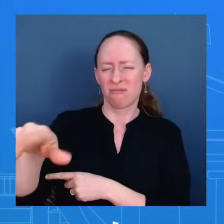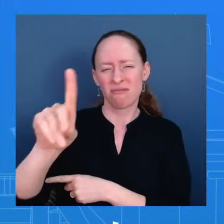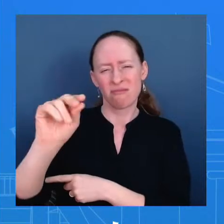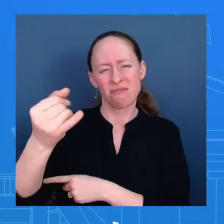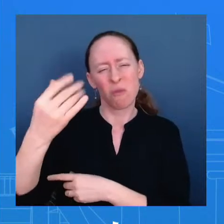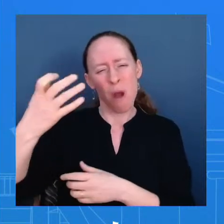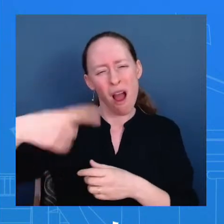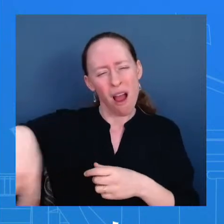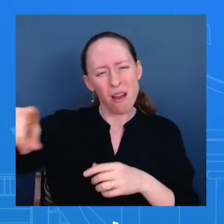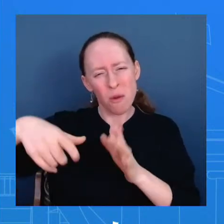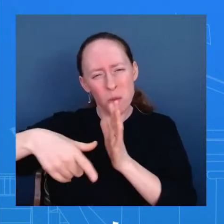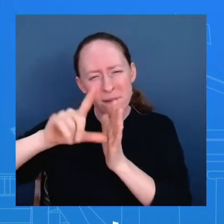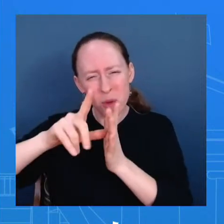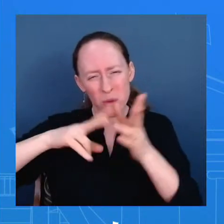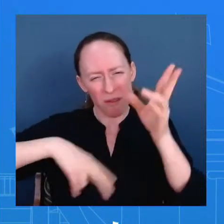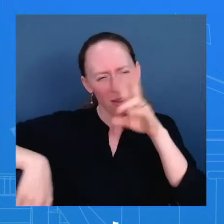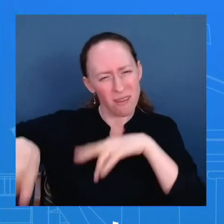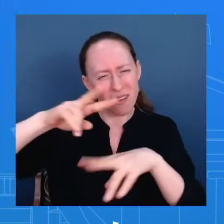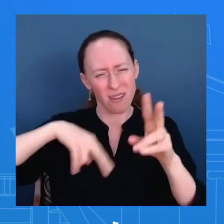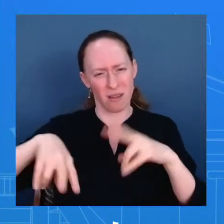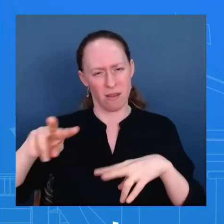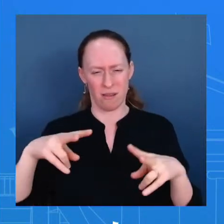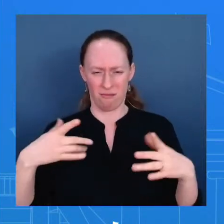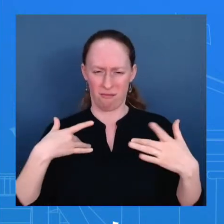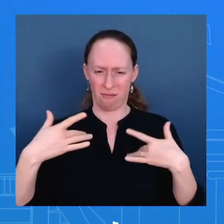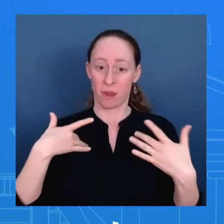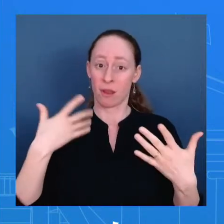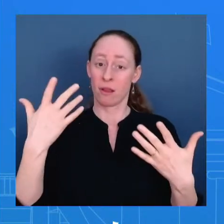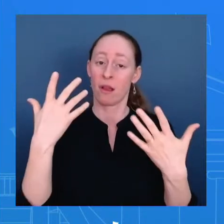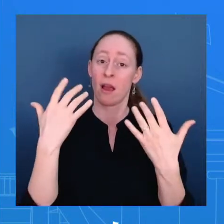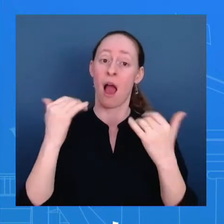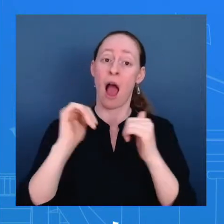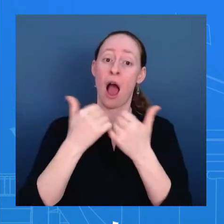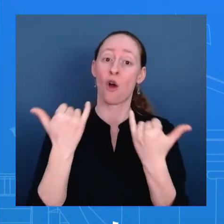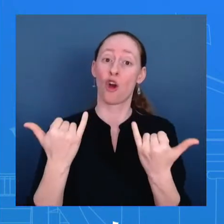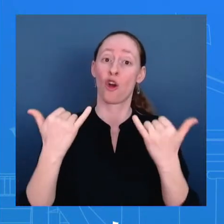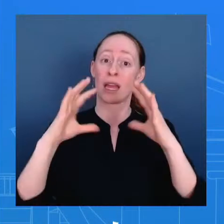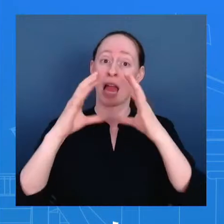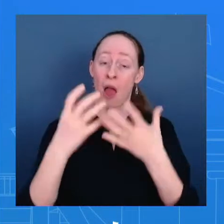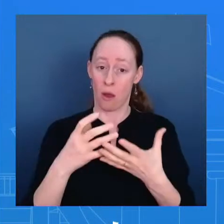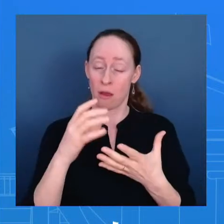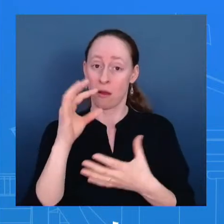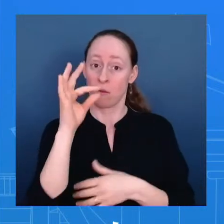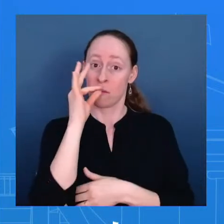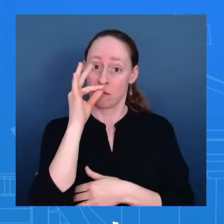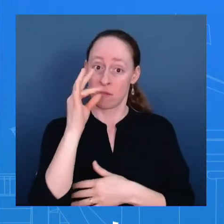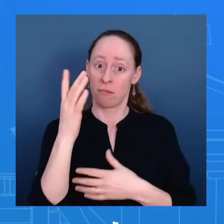Today, the administration is taking a major step toward reclassifying marijuana from a Schedule I